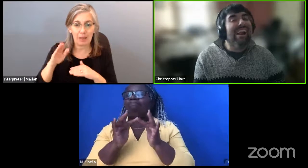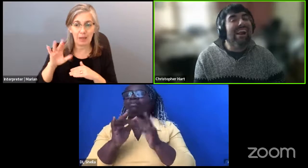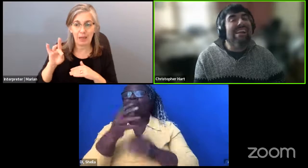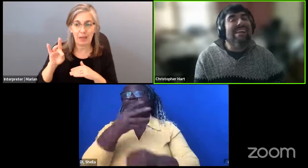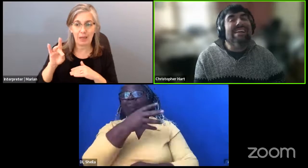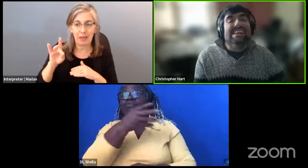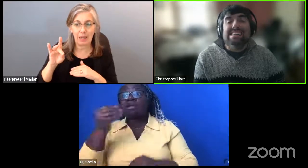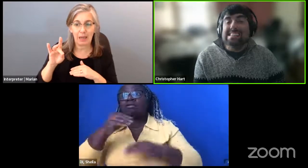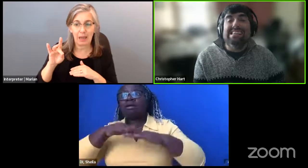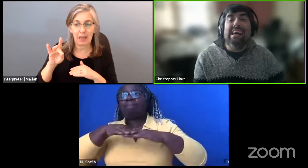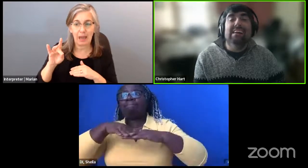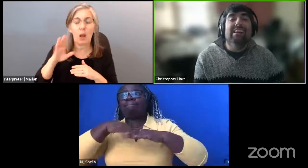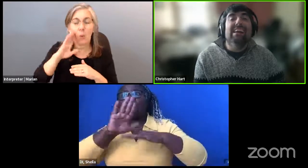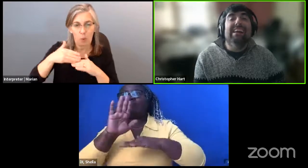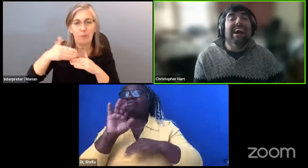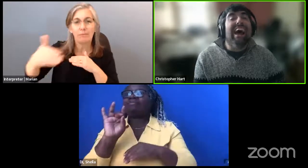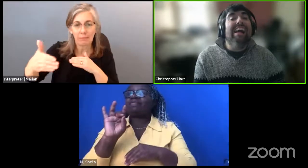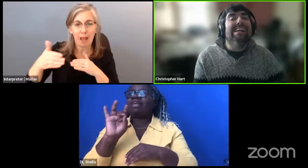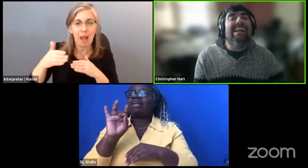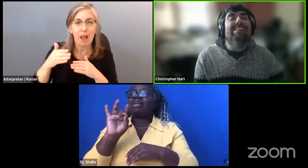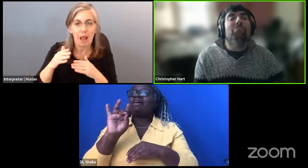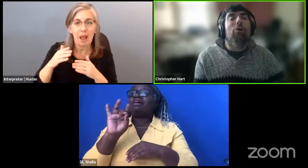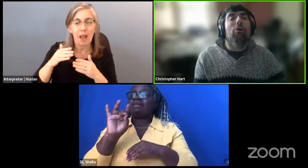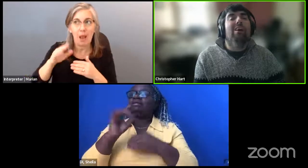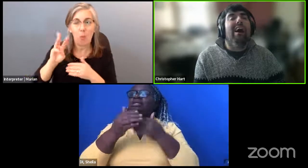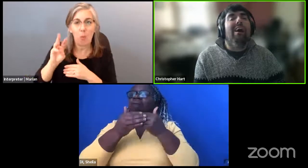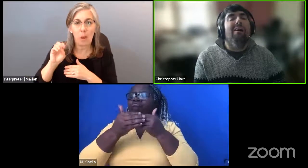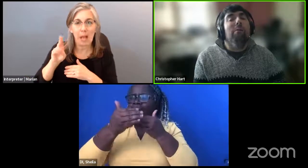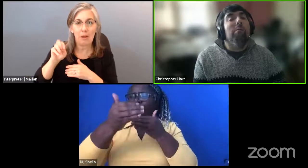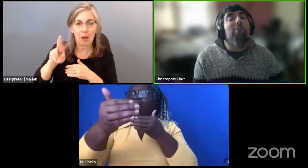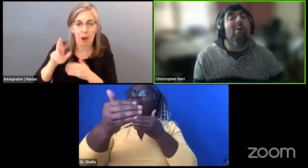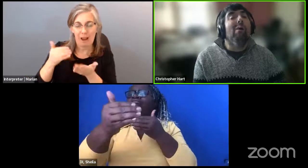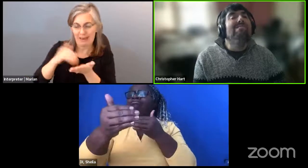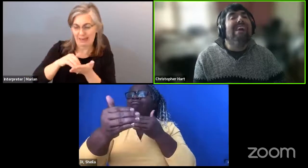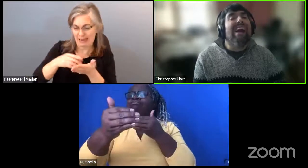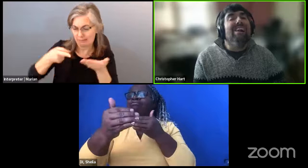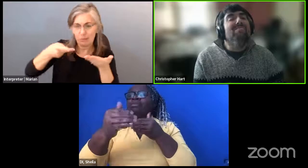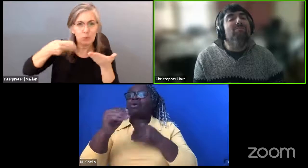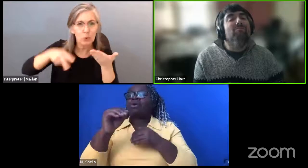And we have two trainings in two weeks.